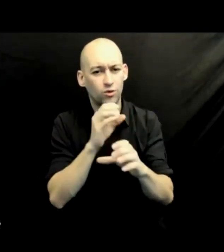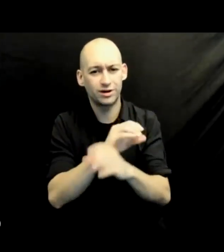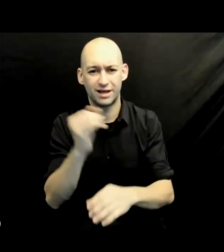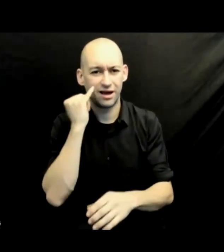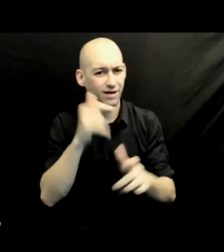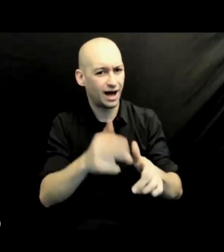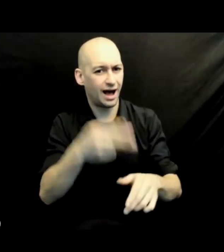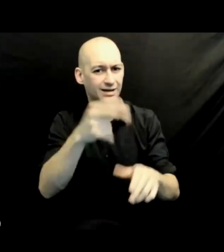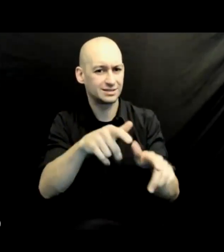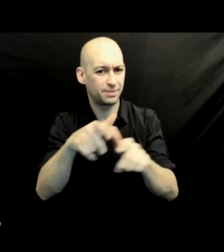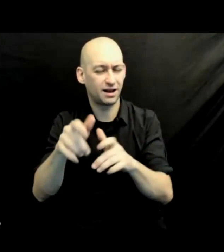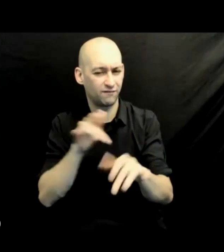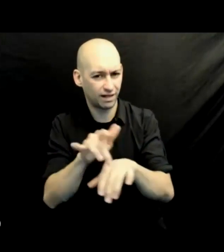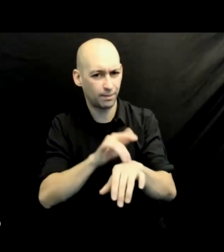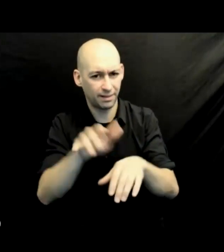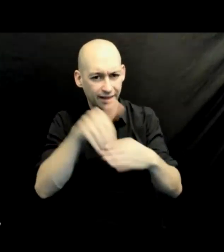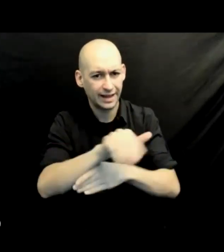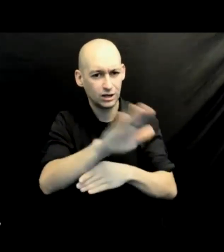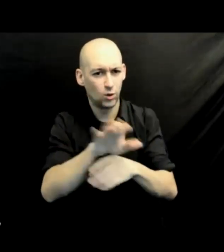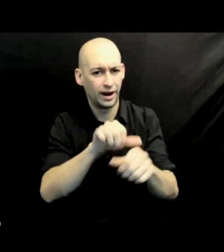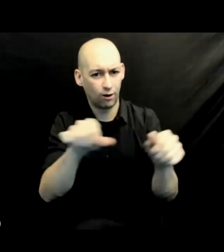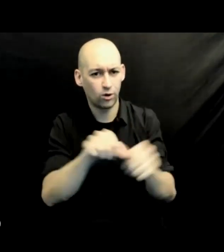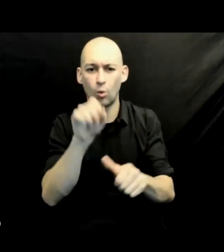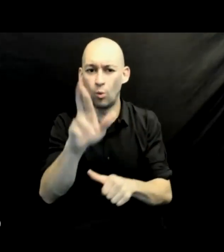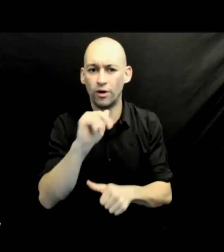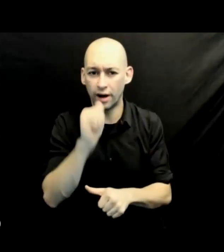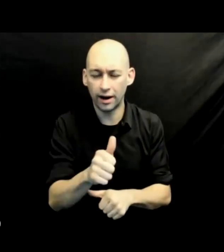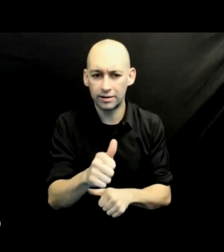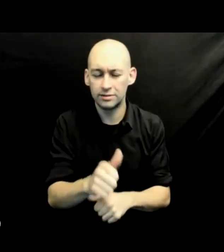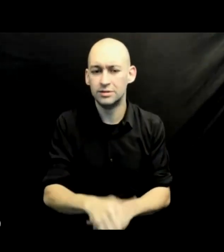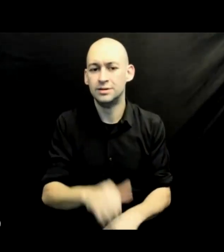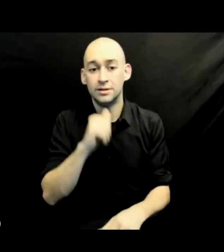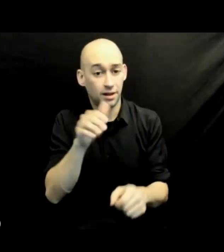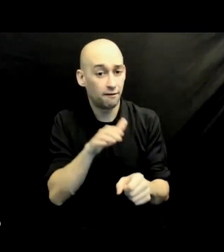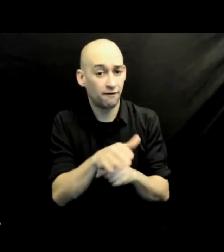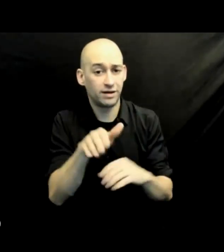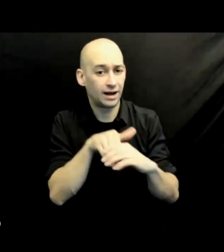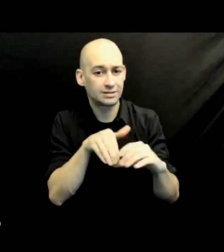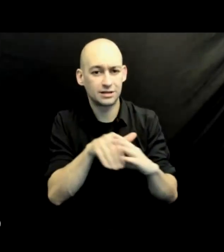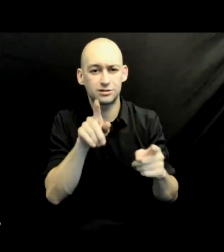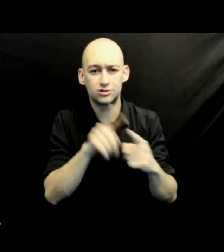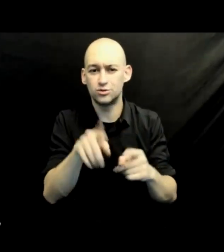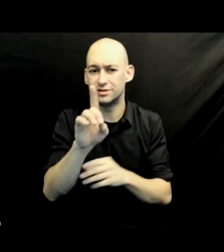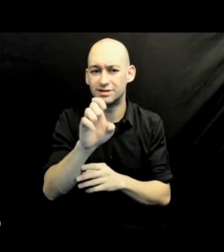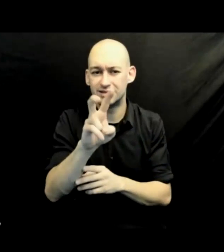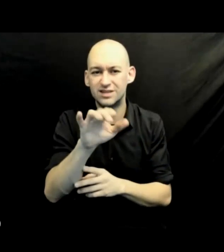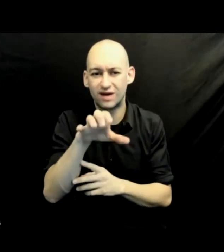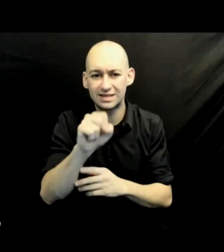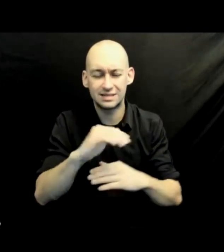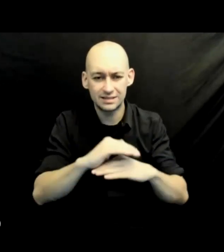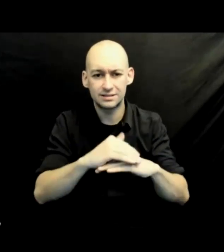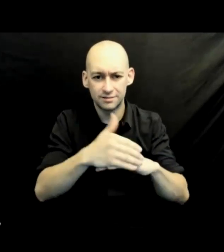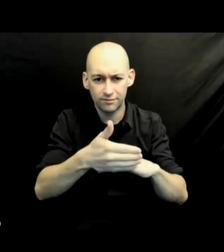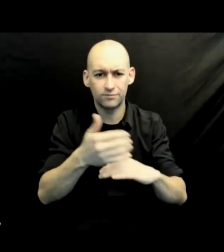in your area or not, looking at lack of potential access to devices and also digital literacy